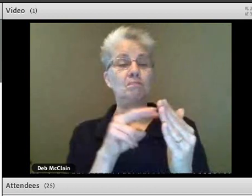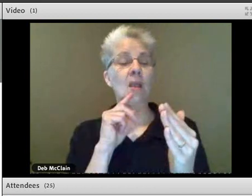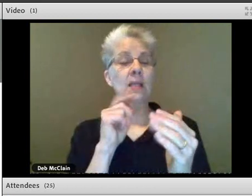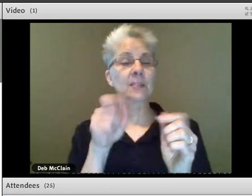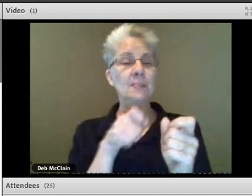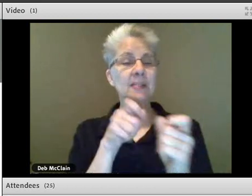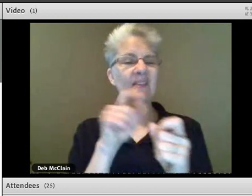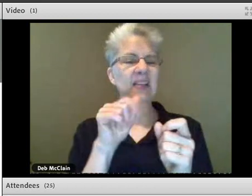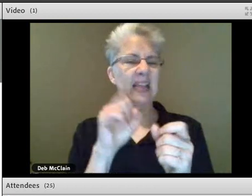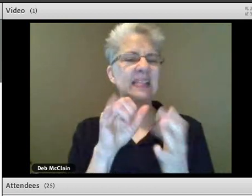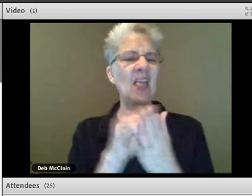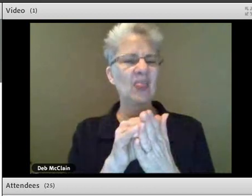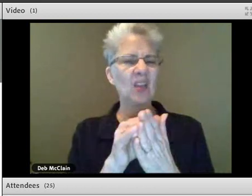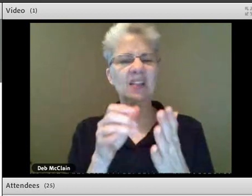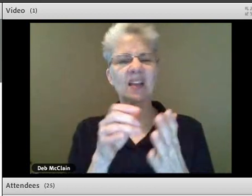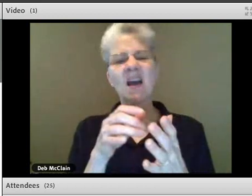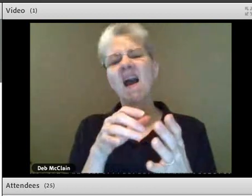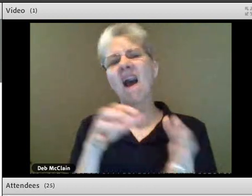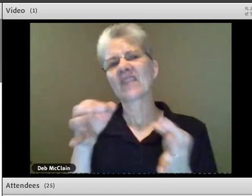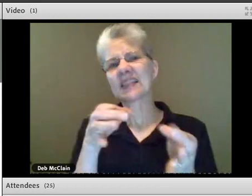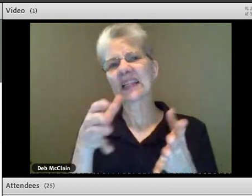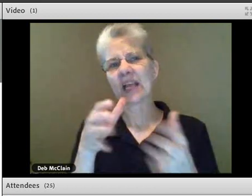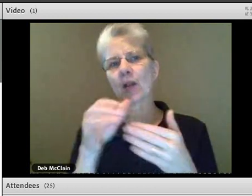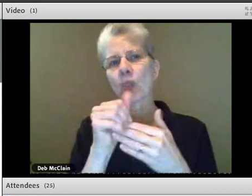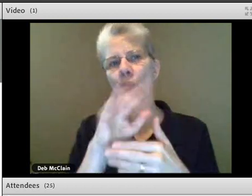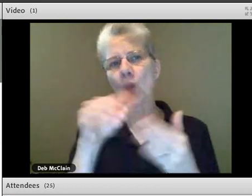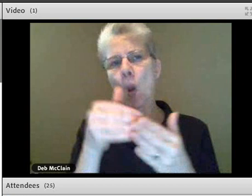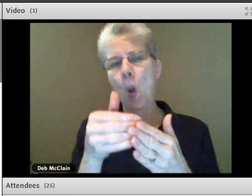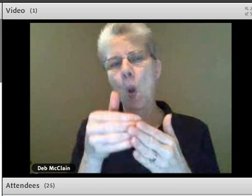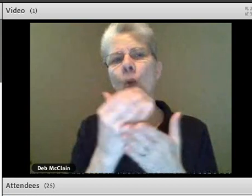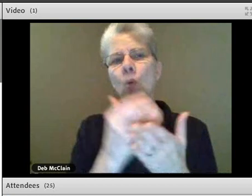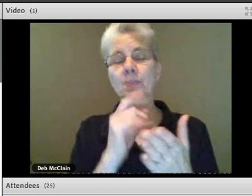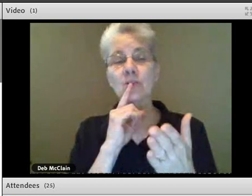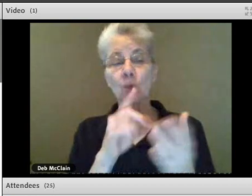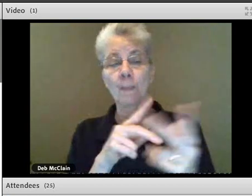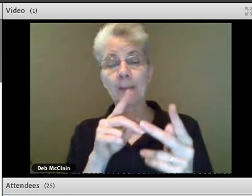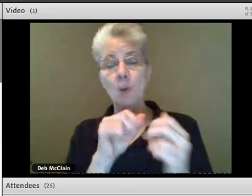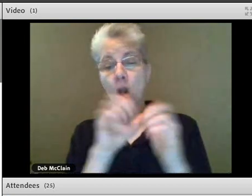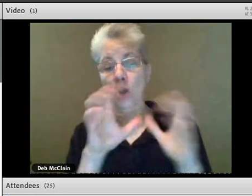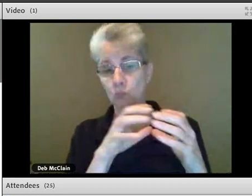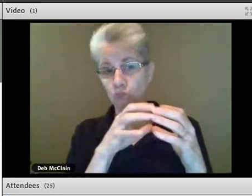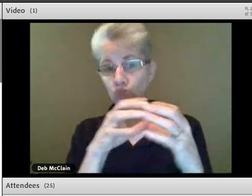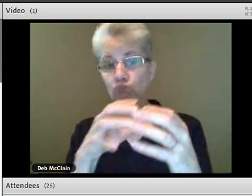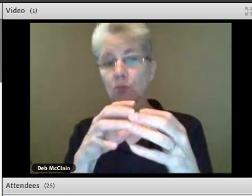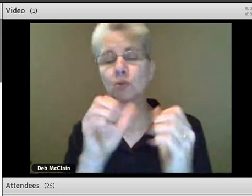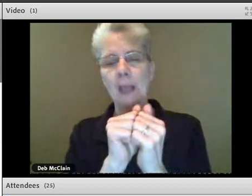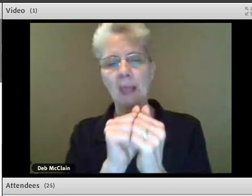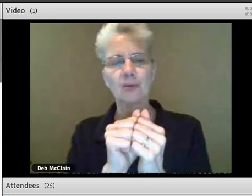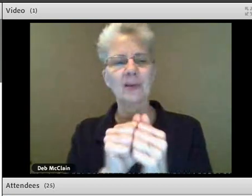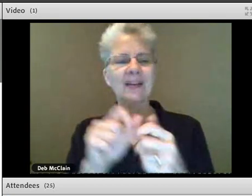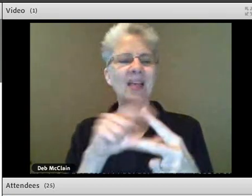and there's a facilitator throughout the whole thing. They're making sure that people follow along together. The other two are kind of on your own.